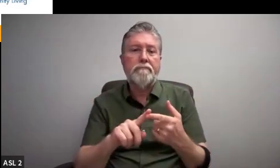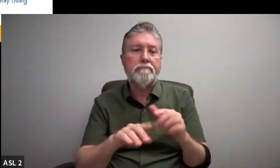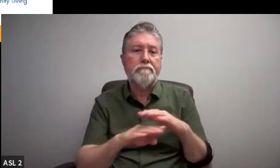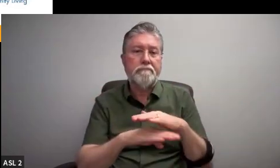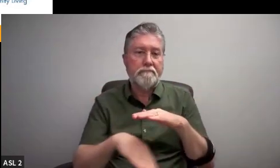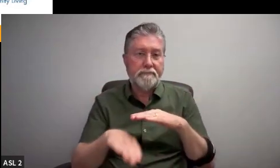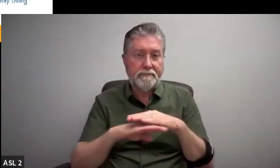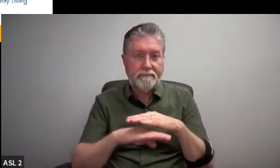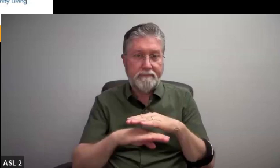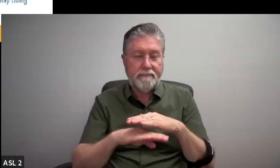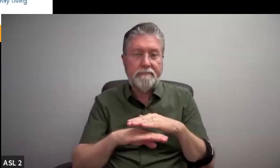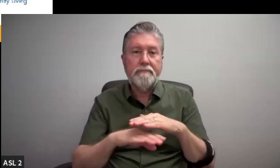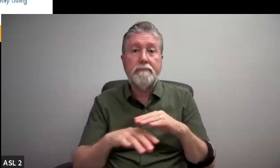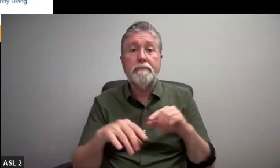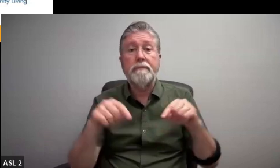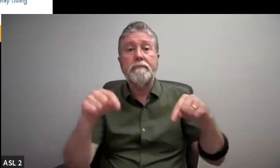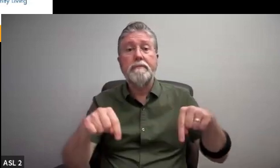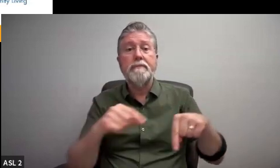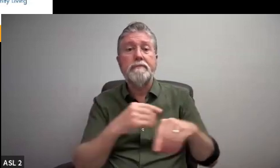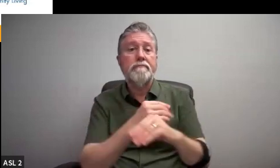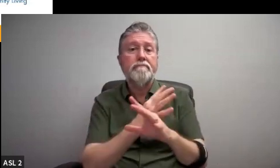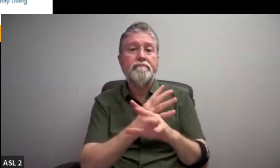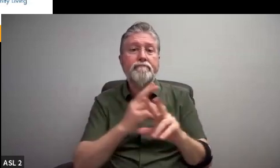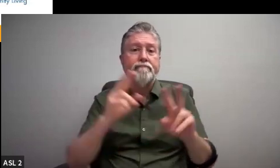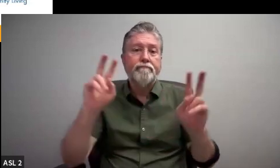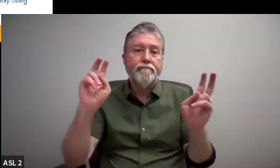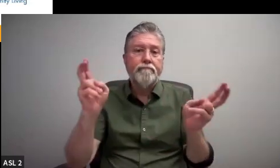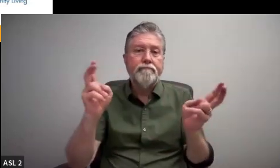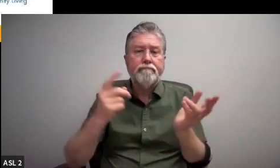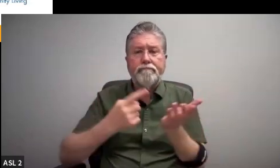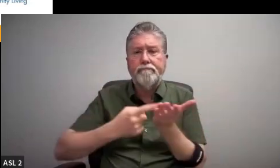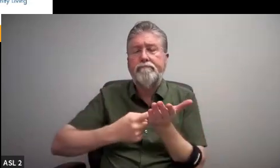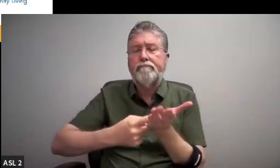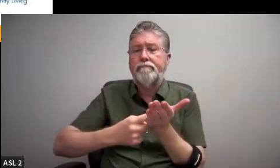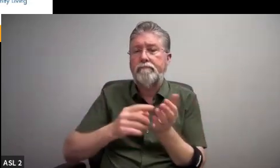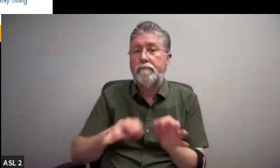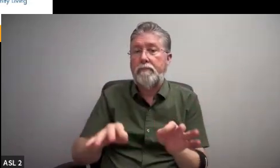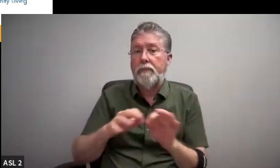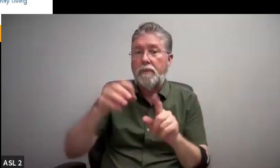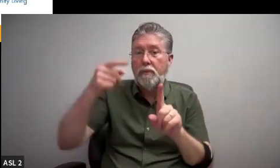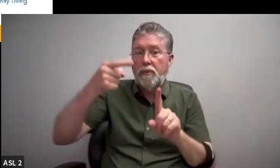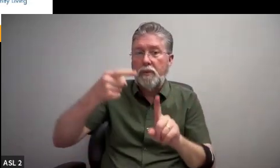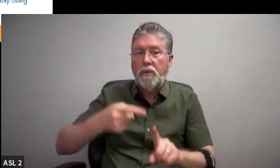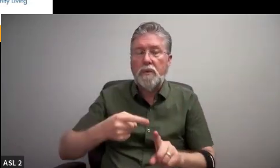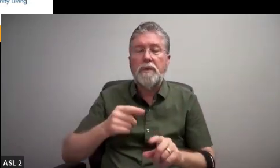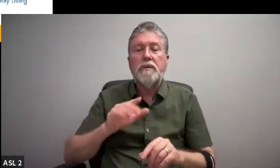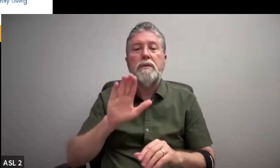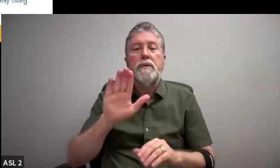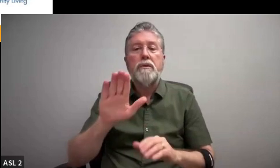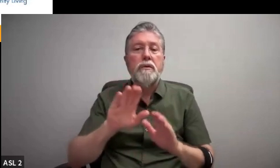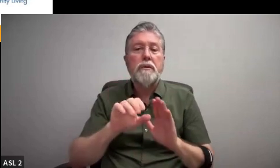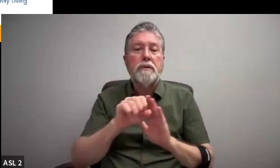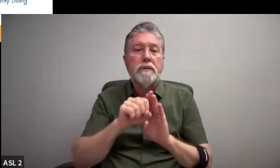webinar covers really important information for you all on developing state plans on aging under